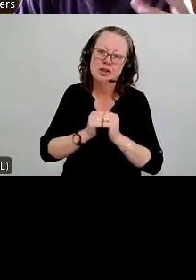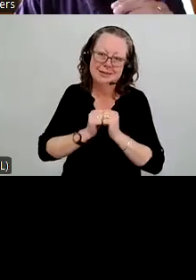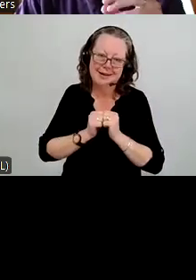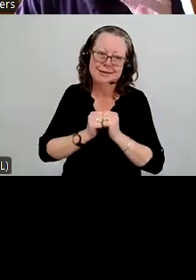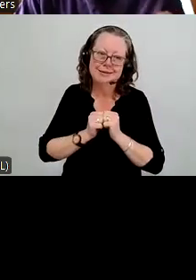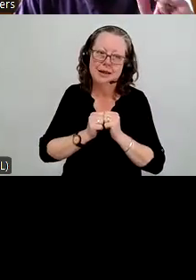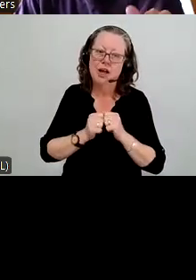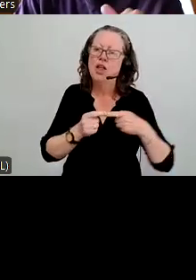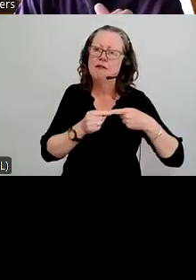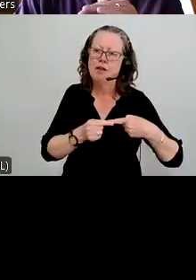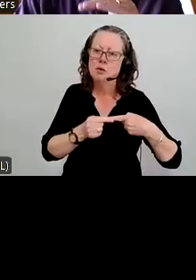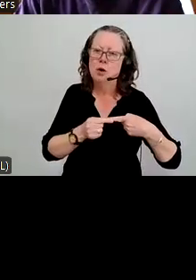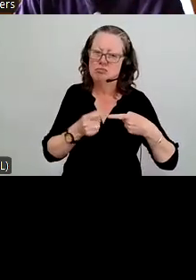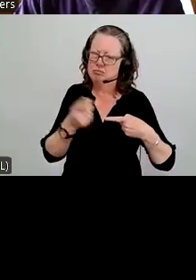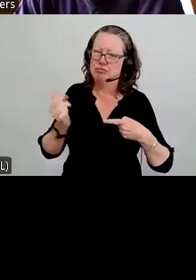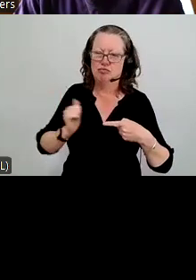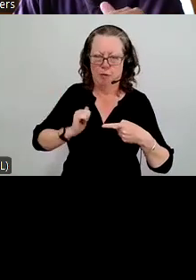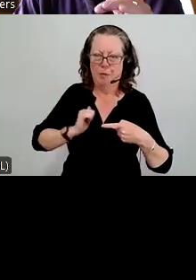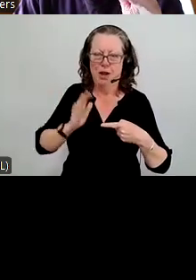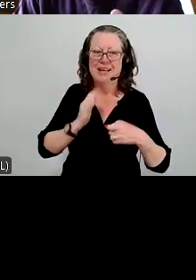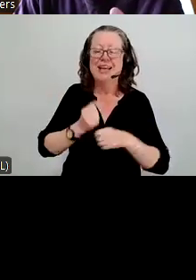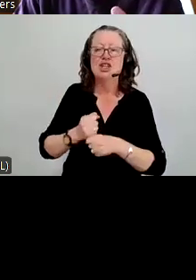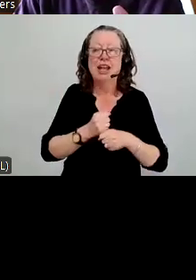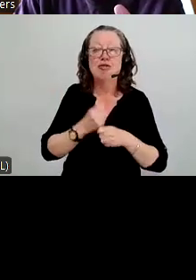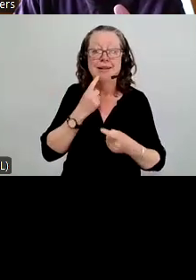is the General Data Protection Regulation, so GDPR.